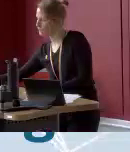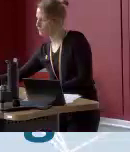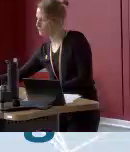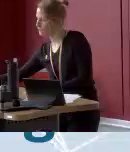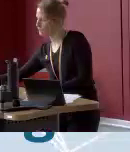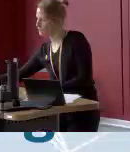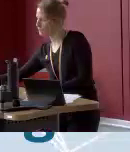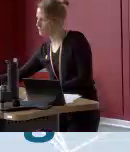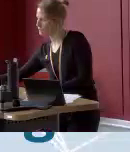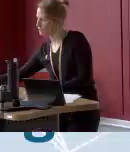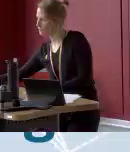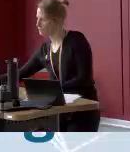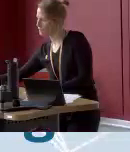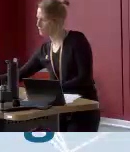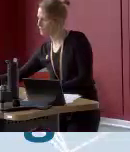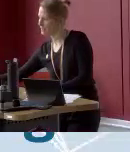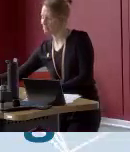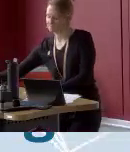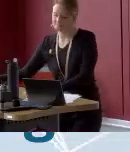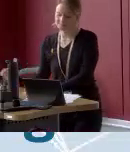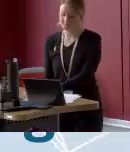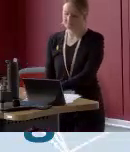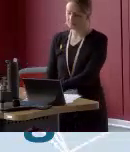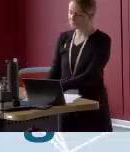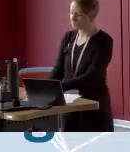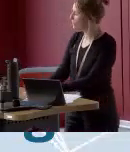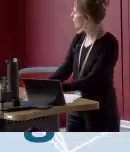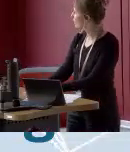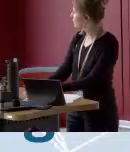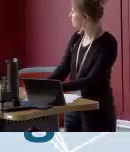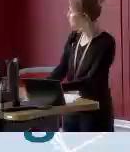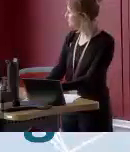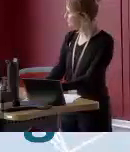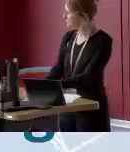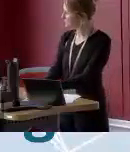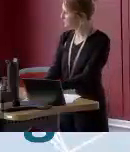even say that was complicated enough and having read the article thought that's really complex